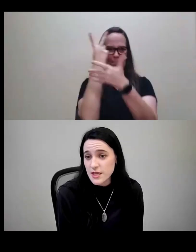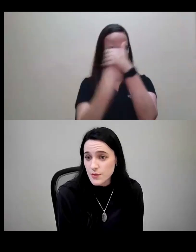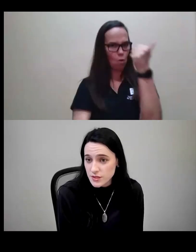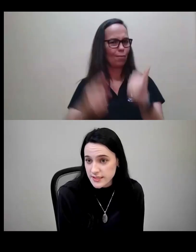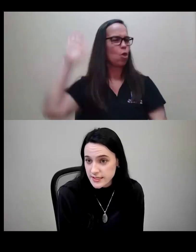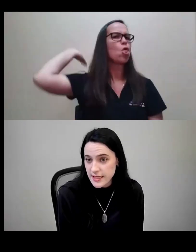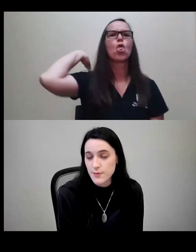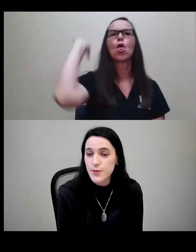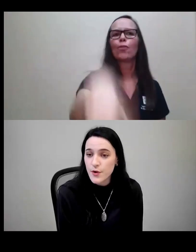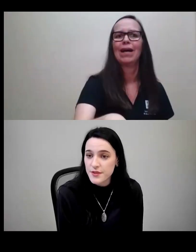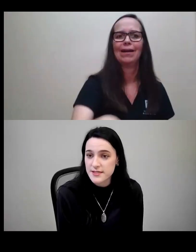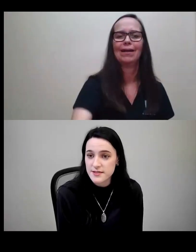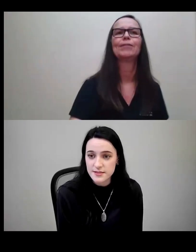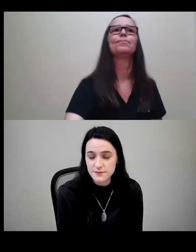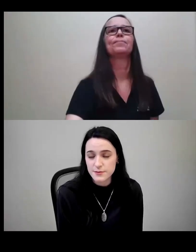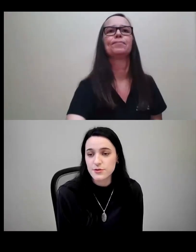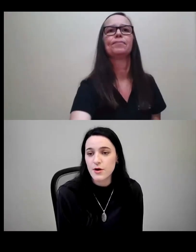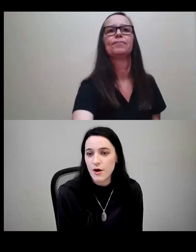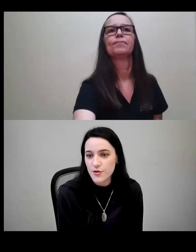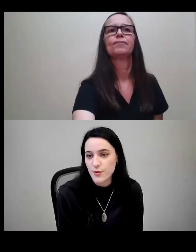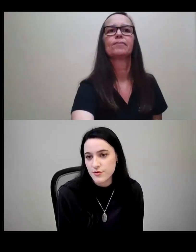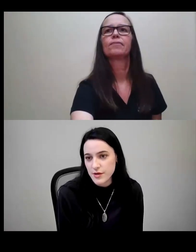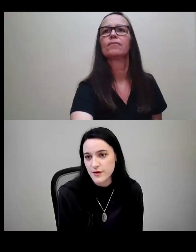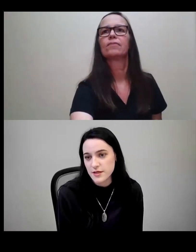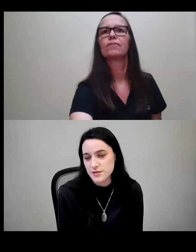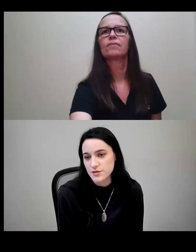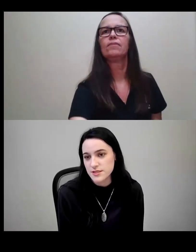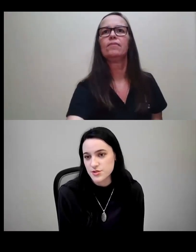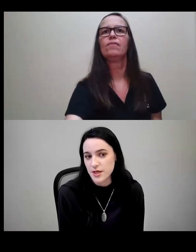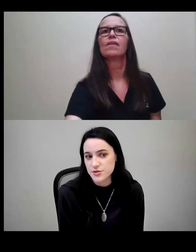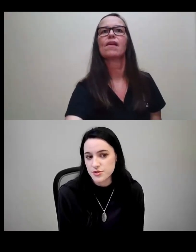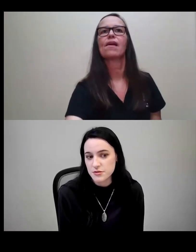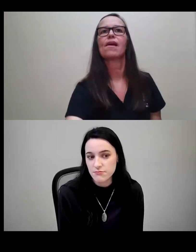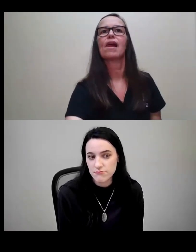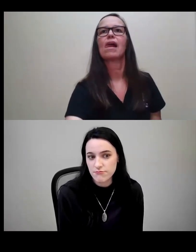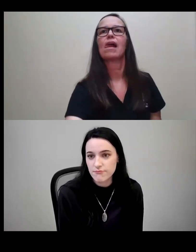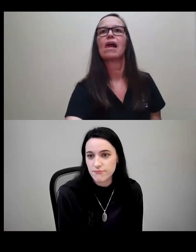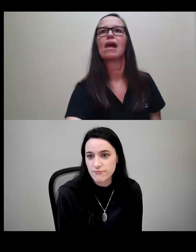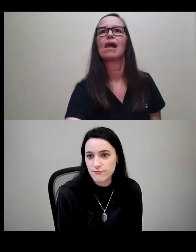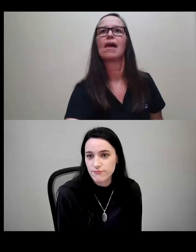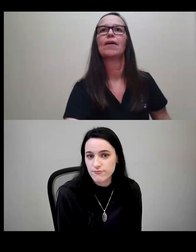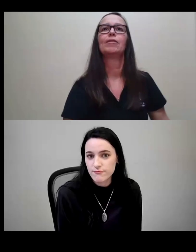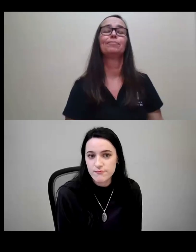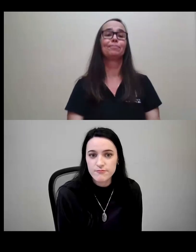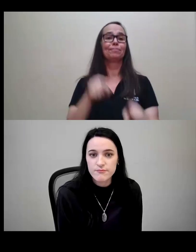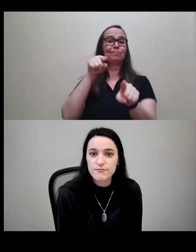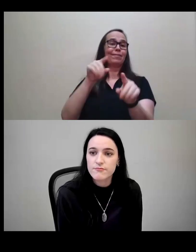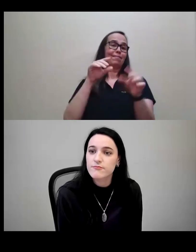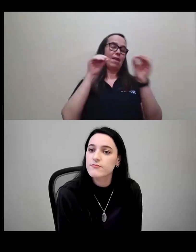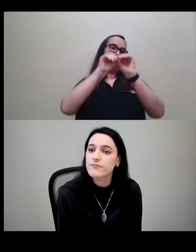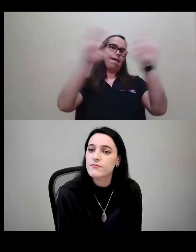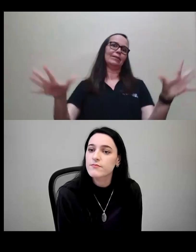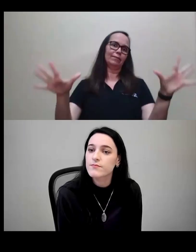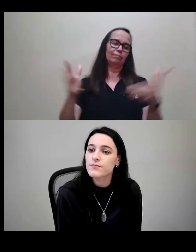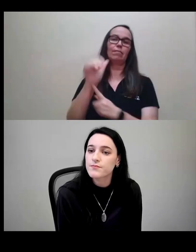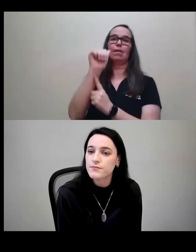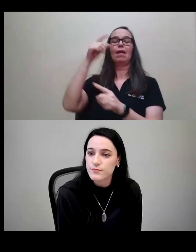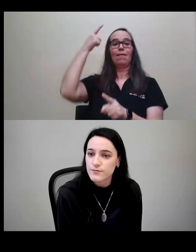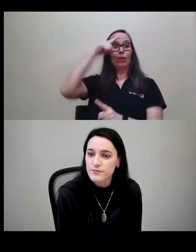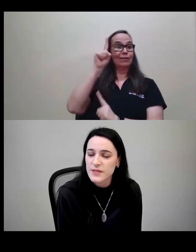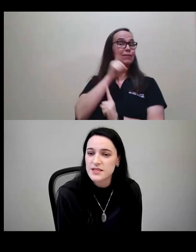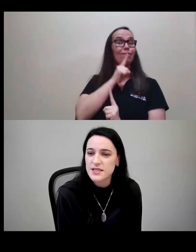ordered equally and both accessible all the way throughout a student's education.